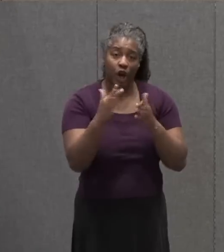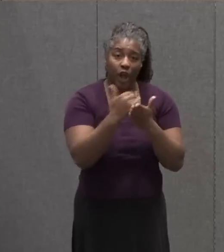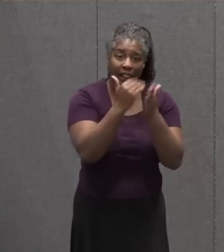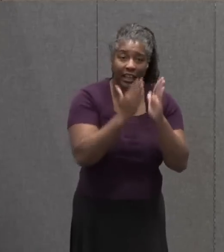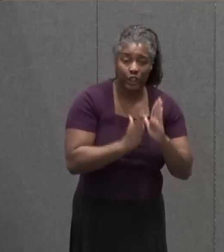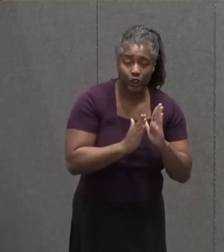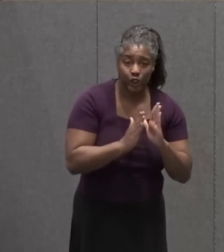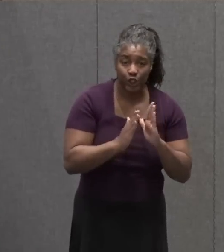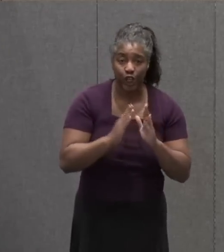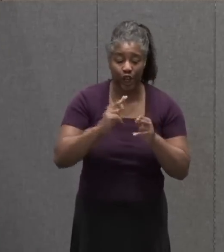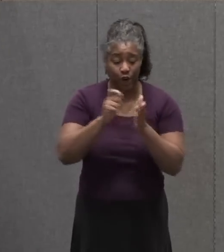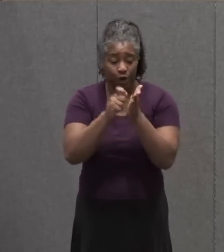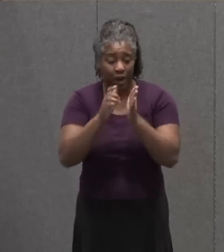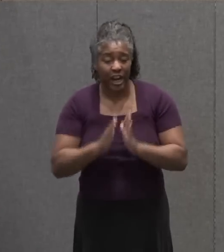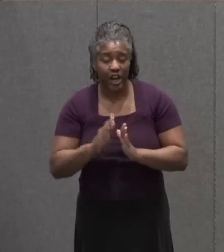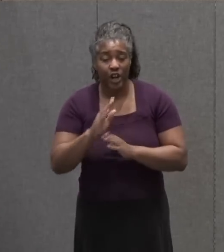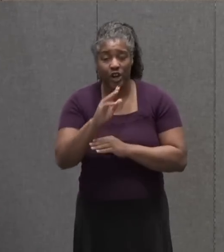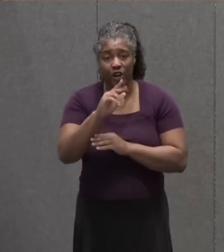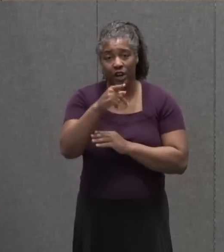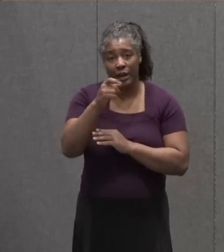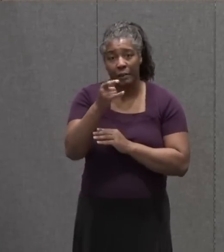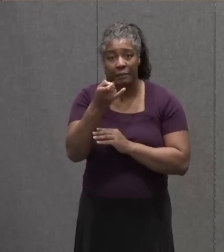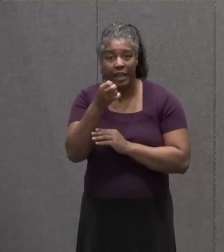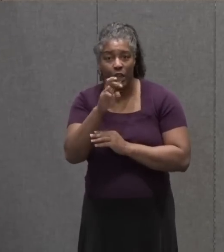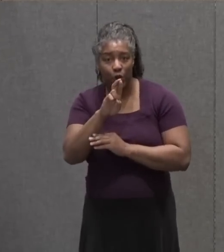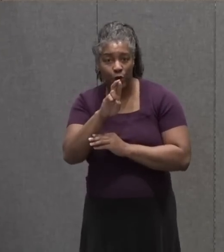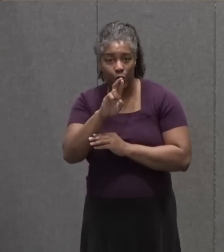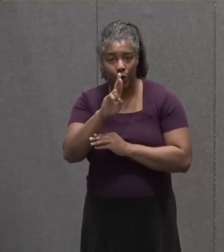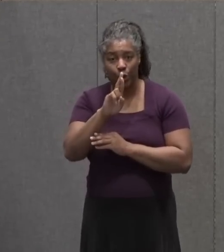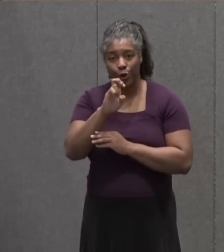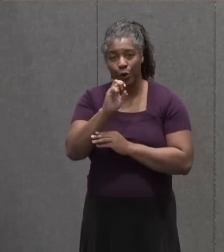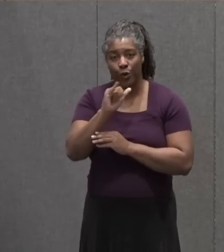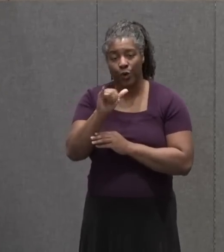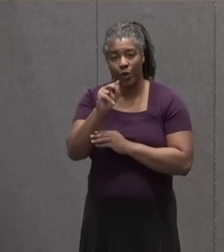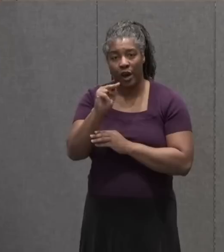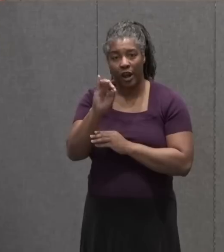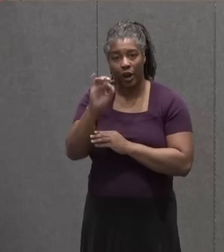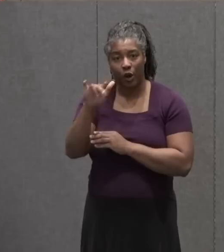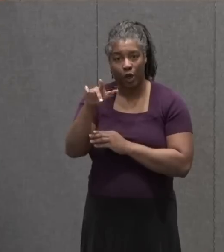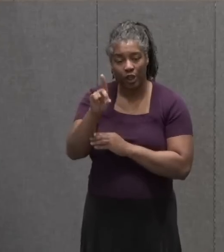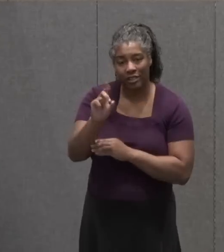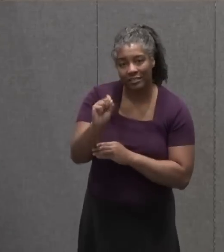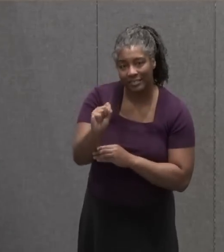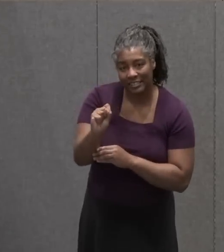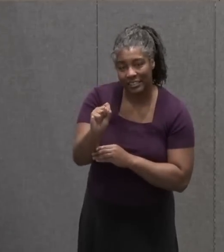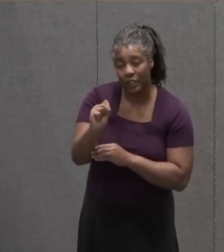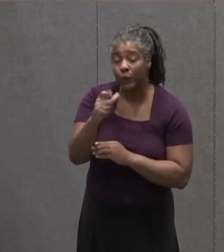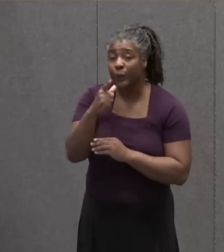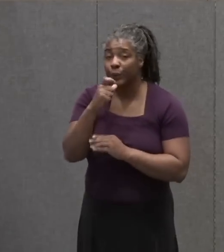and it's published by Scholastic. In this book, a boy named Jerome who,